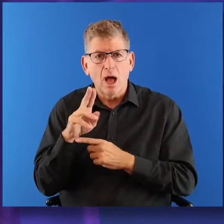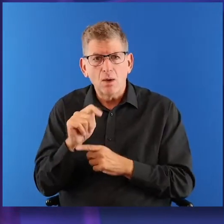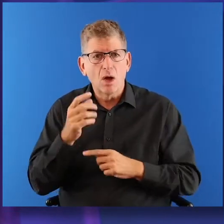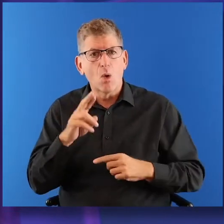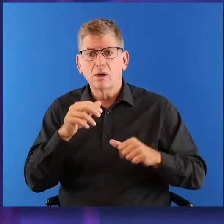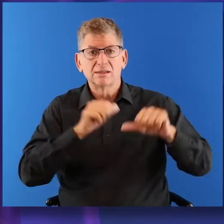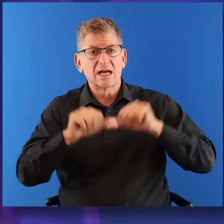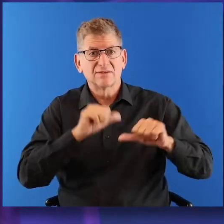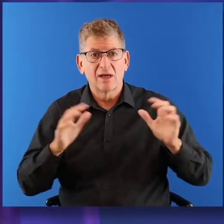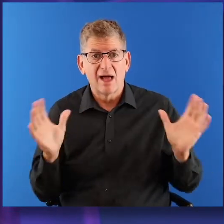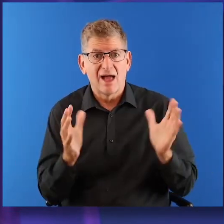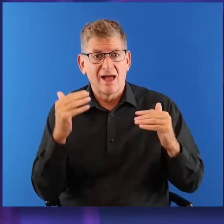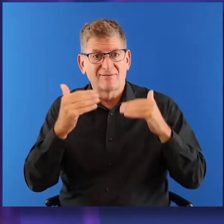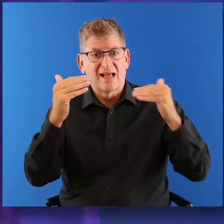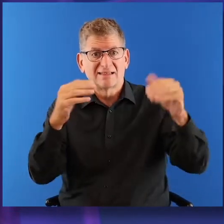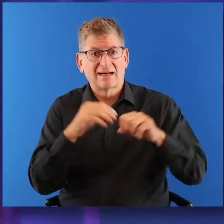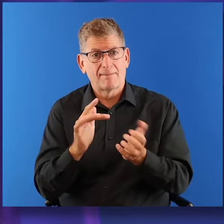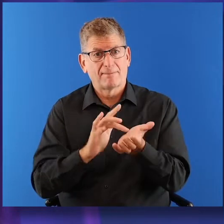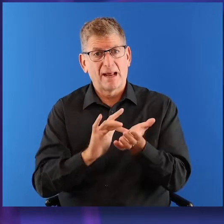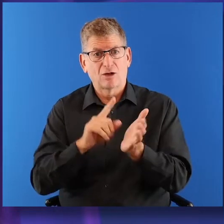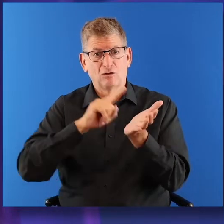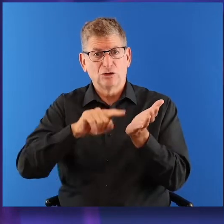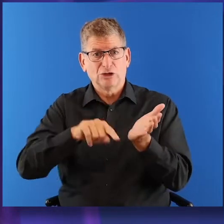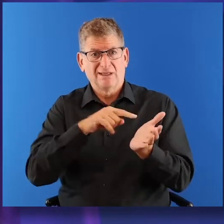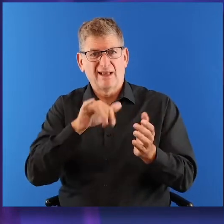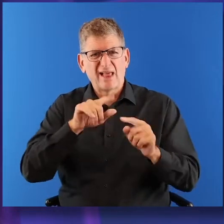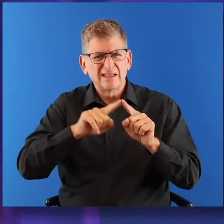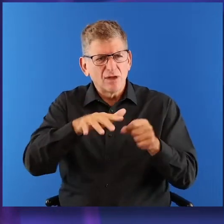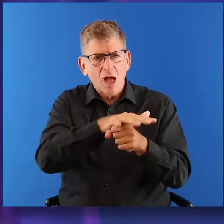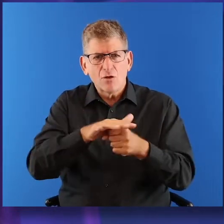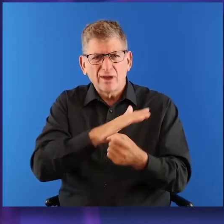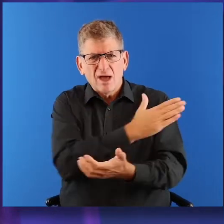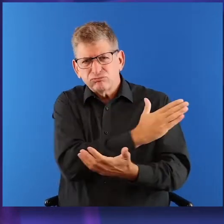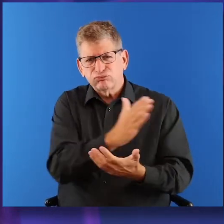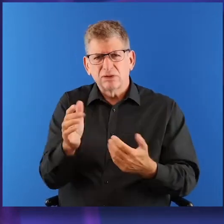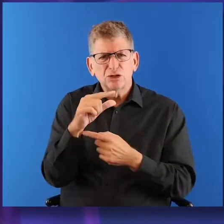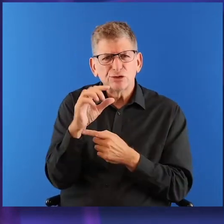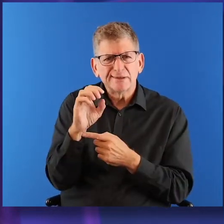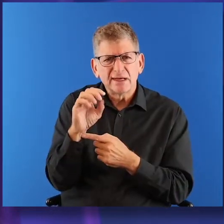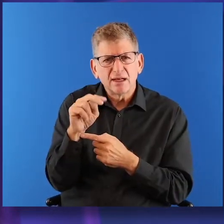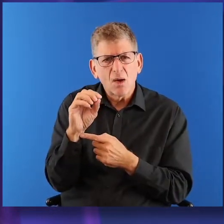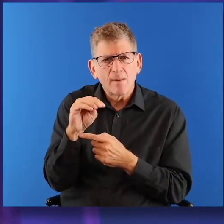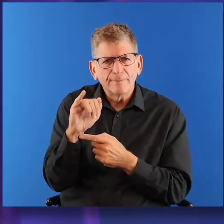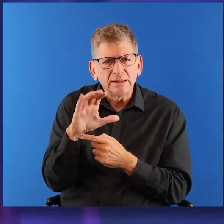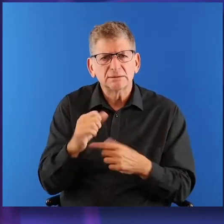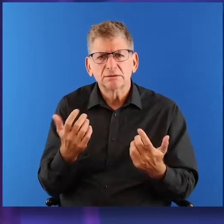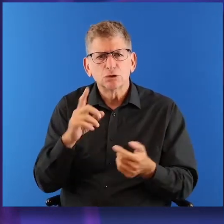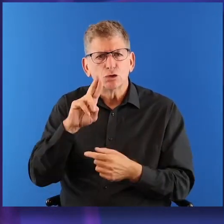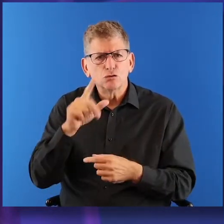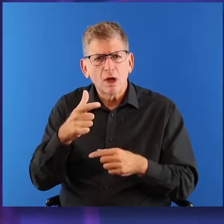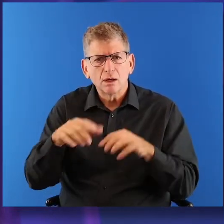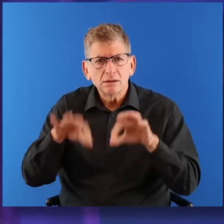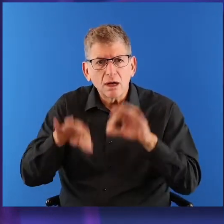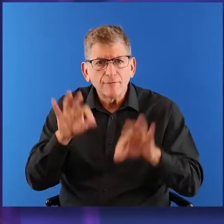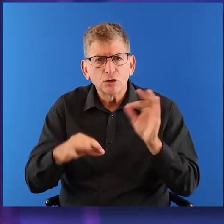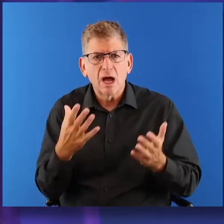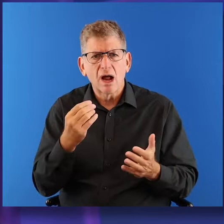Supporting all of this had been some fantastic advances in modernizing health data standards and creating